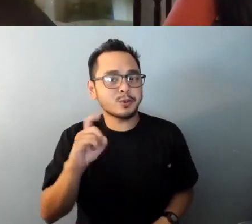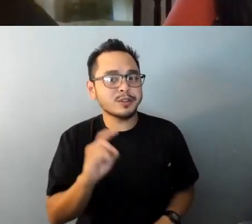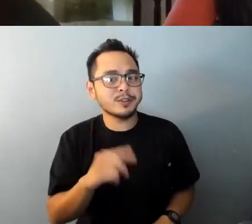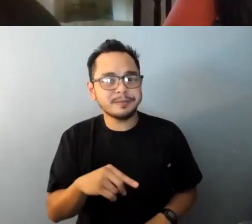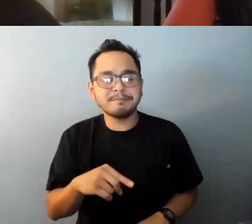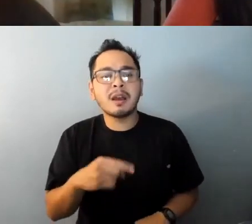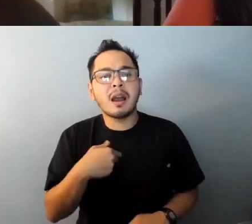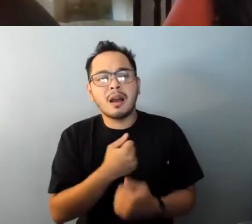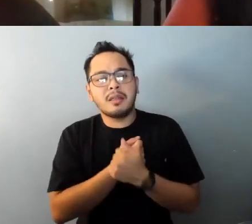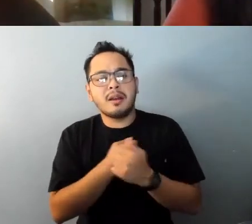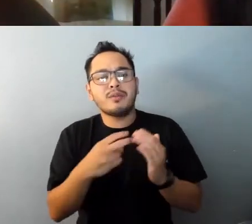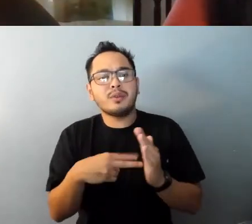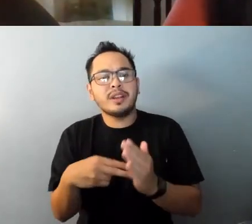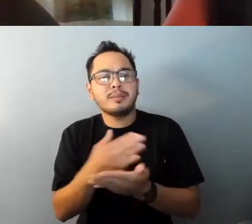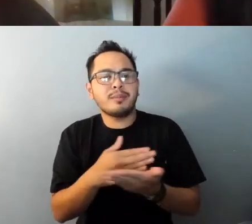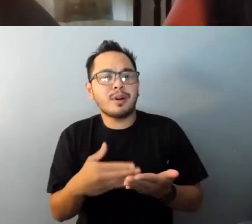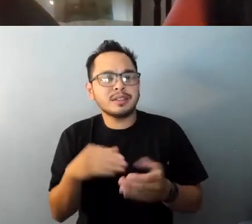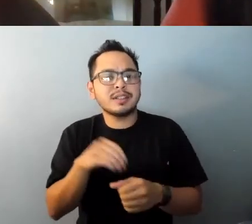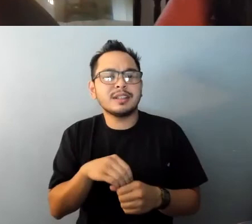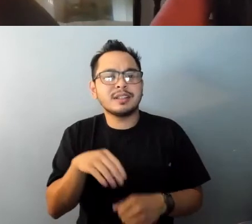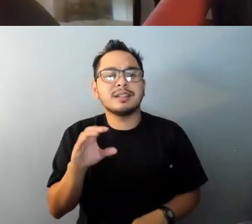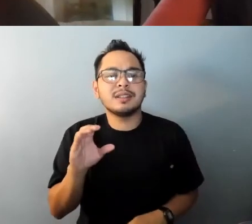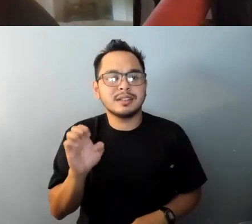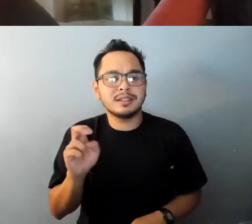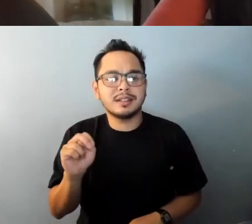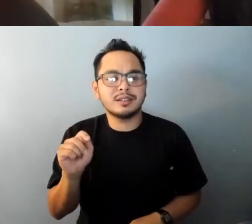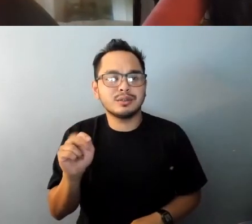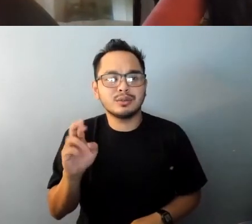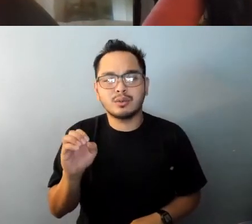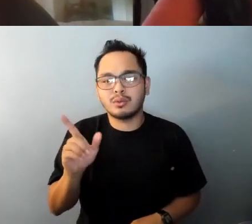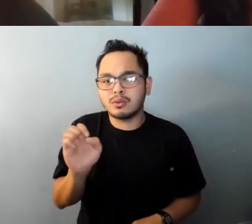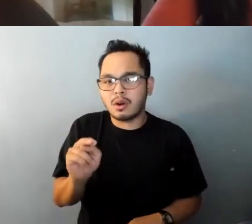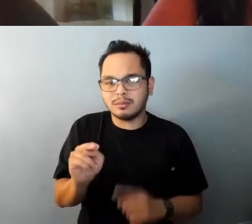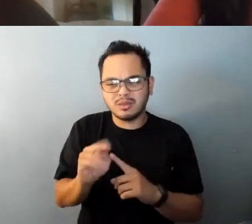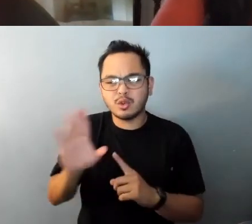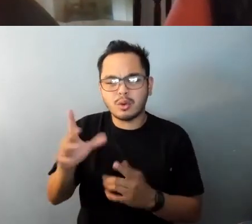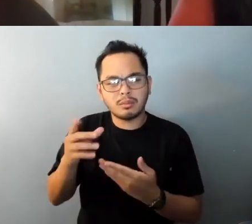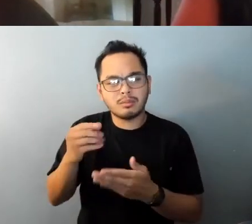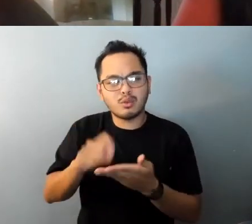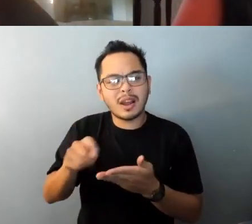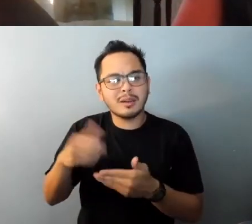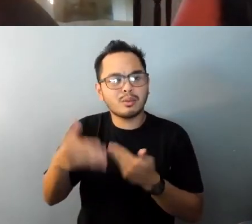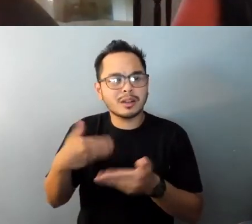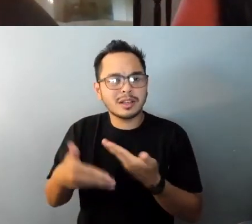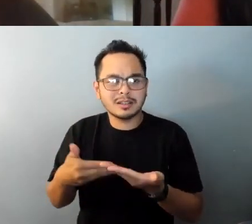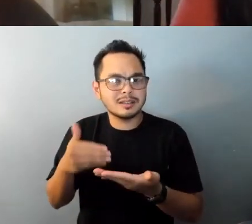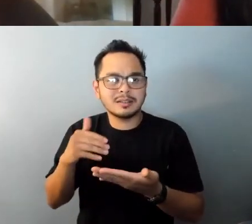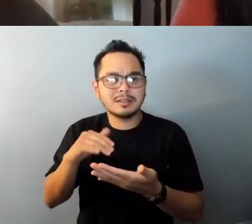scenes in central long, can you say more about your process writing and the significance of the characters?